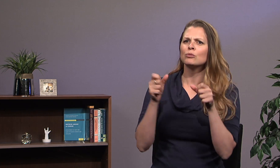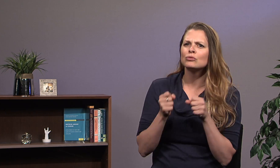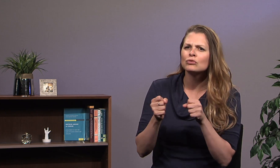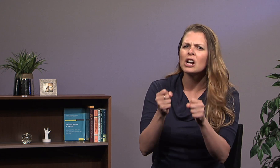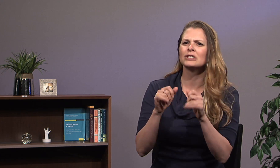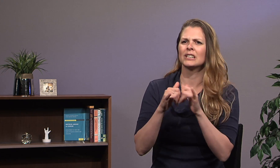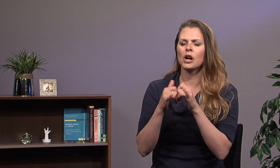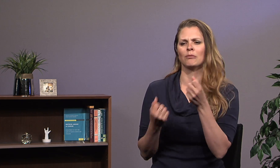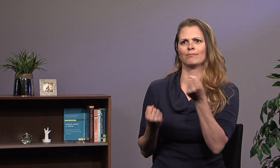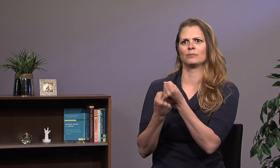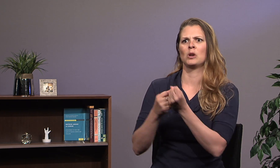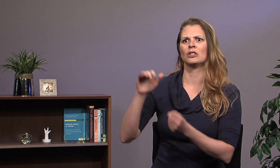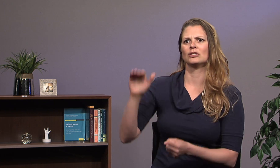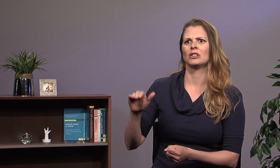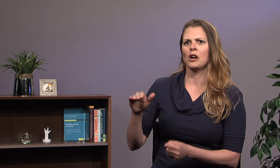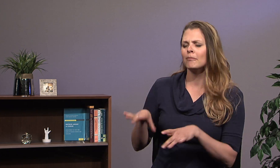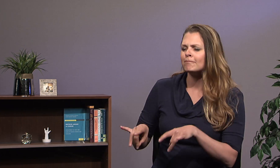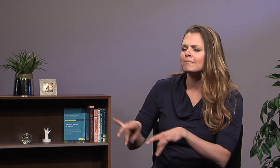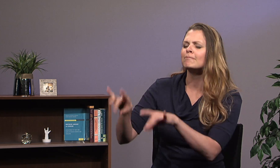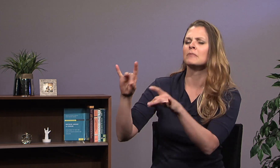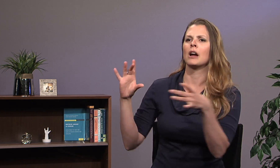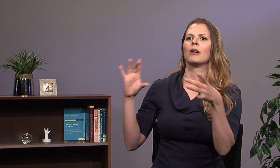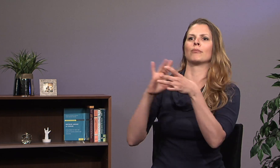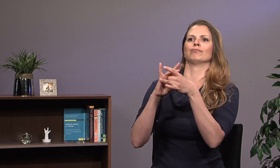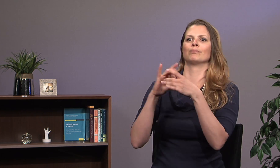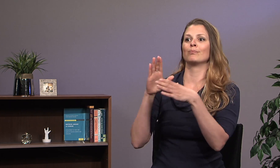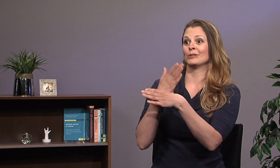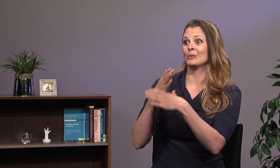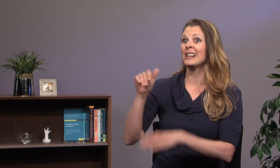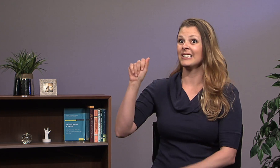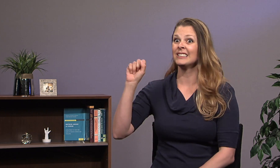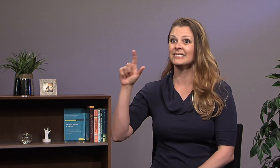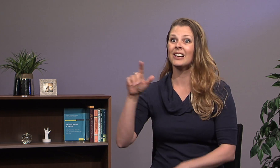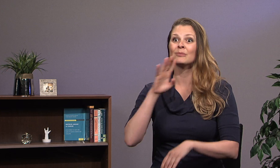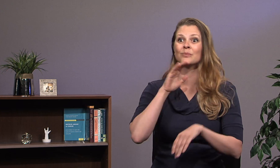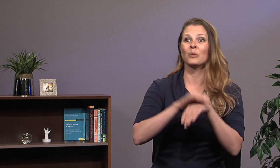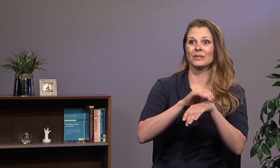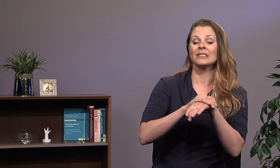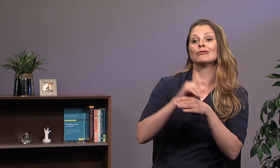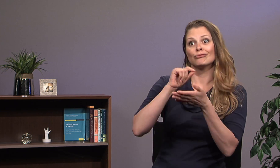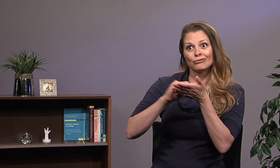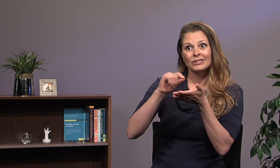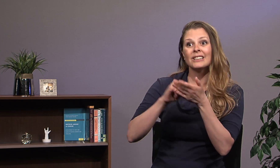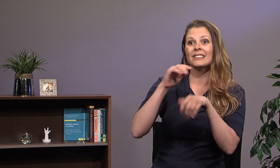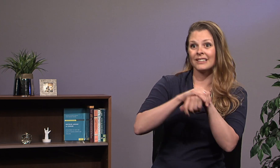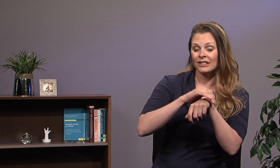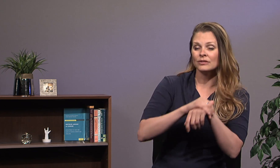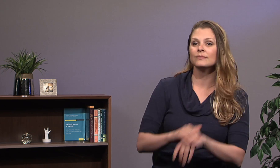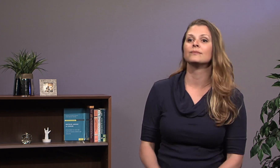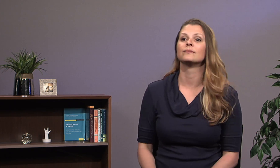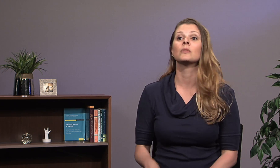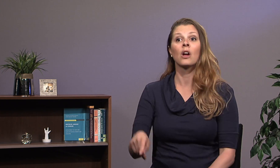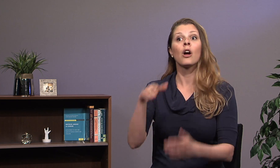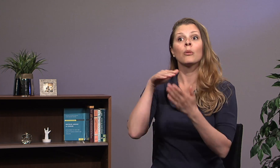to help their child make important links between ASL and spoken and written English.